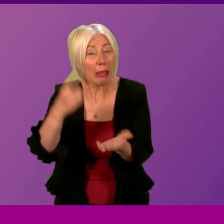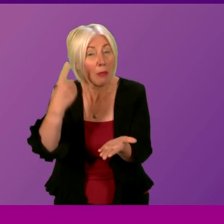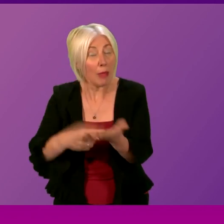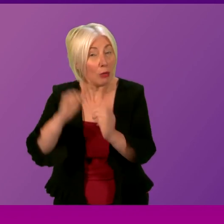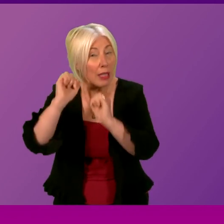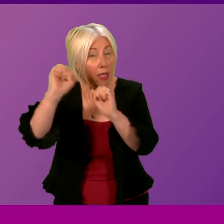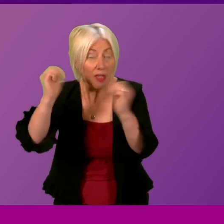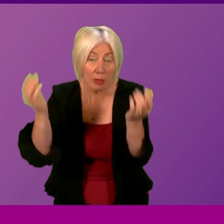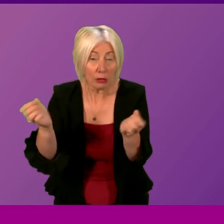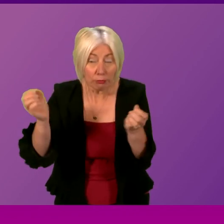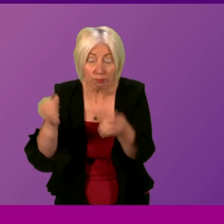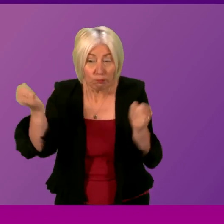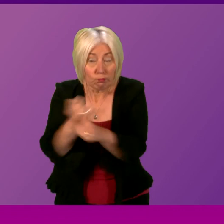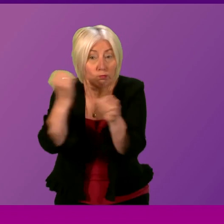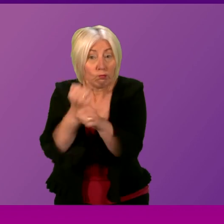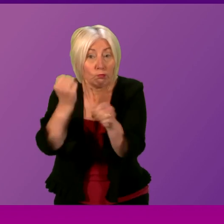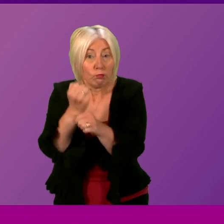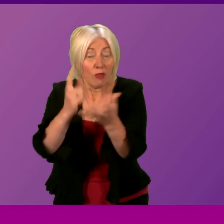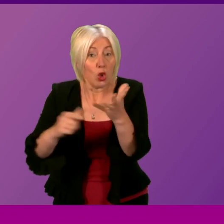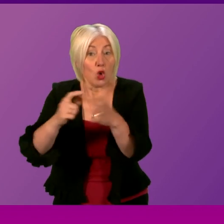generated for United Kingdom coffers; although, of course, much of that has